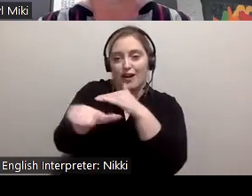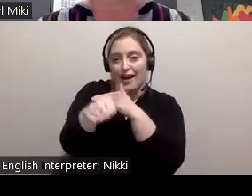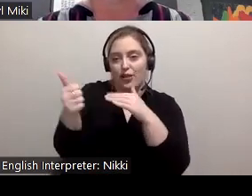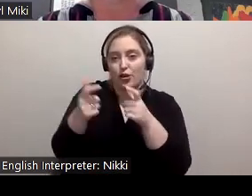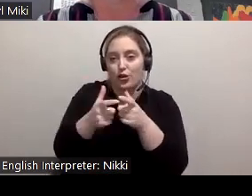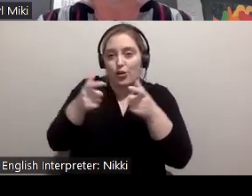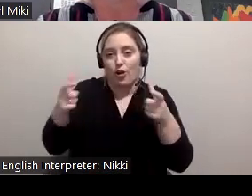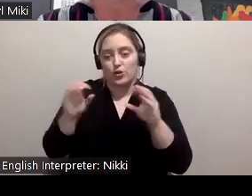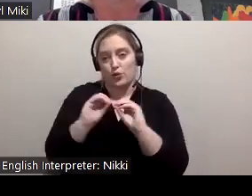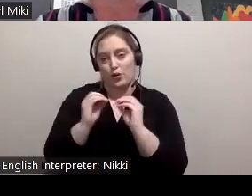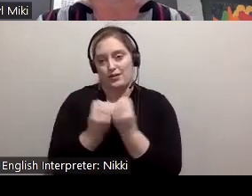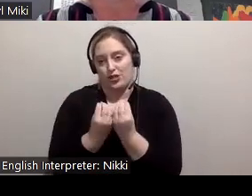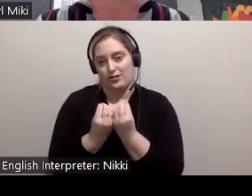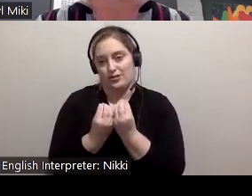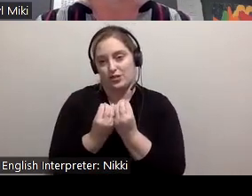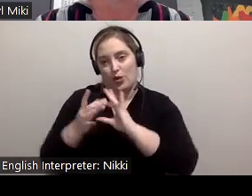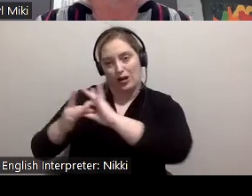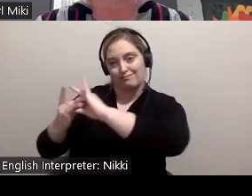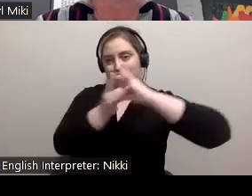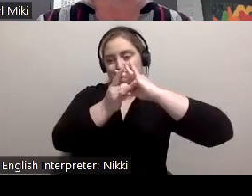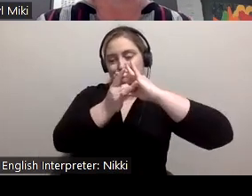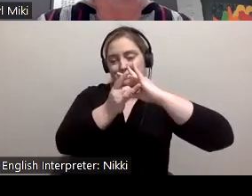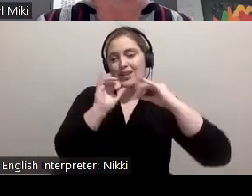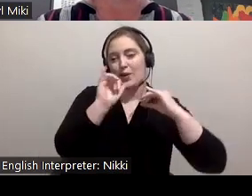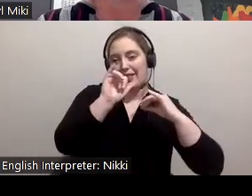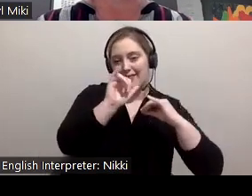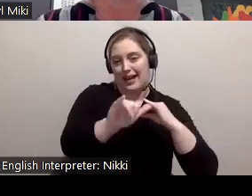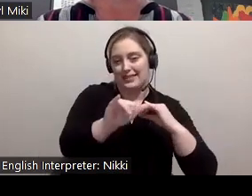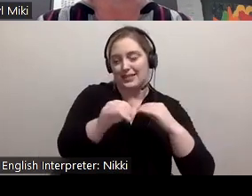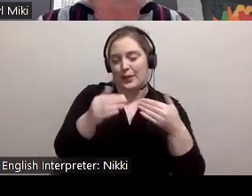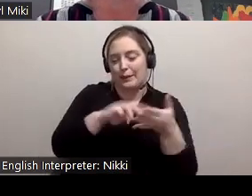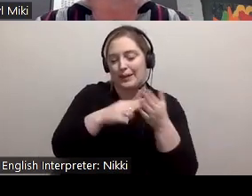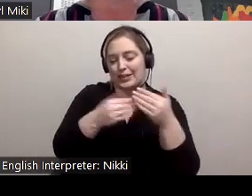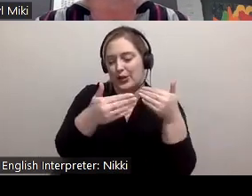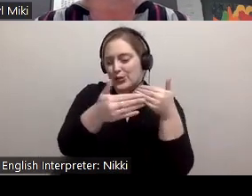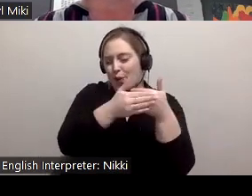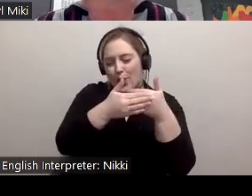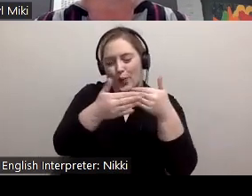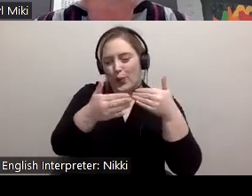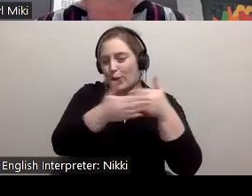and that link is so close that that the organization cannot be